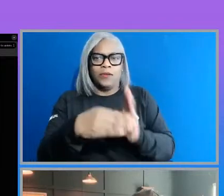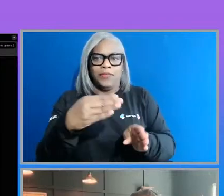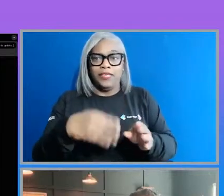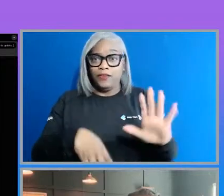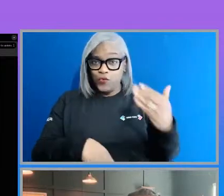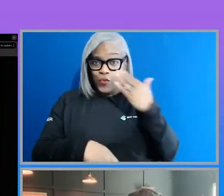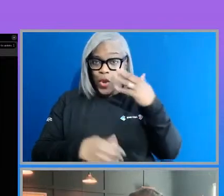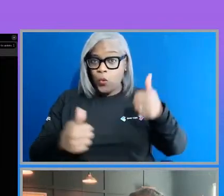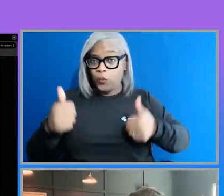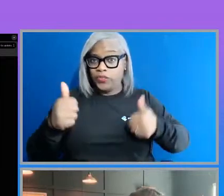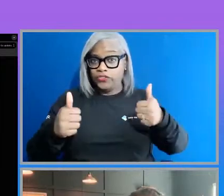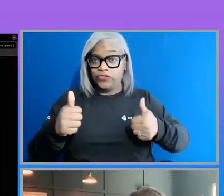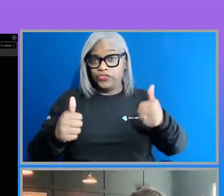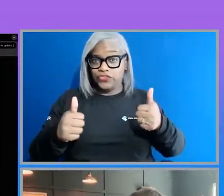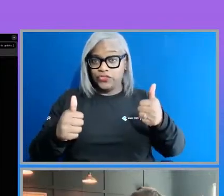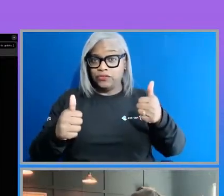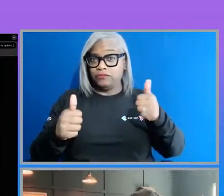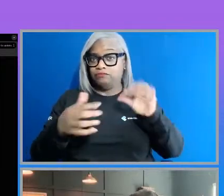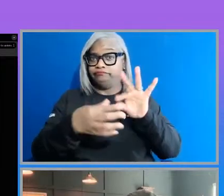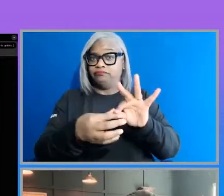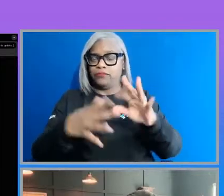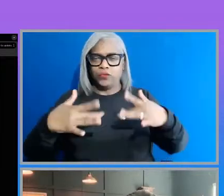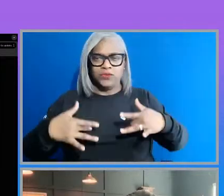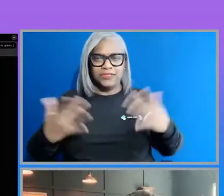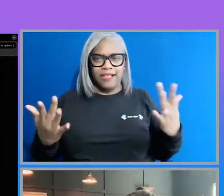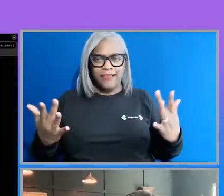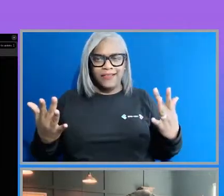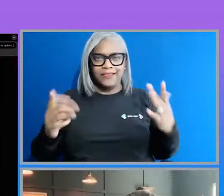say which circle represents which status just by looking at